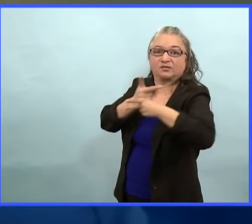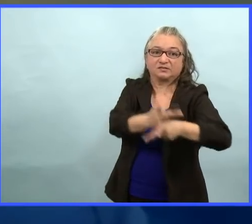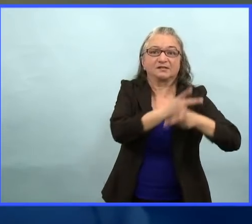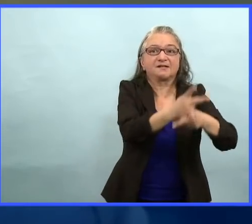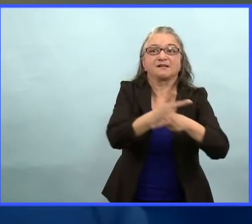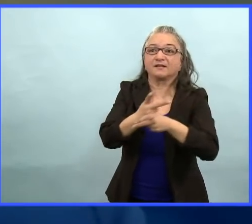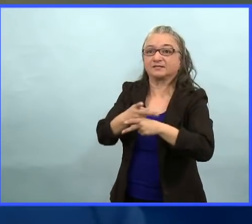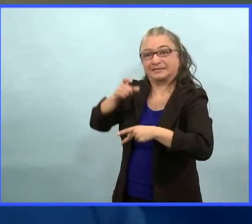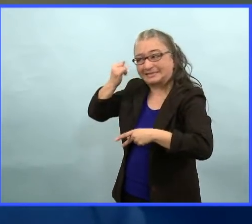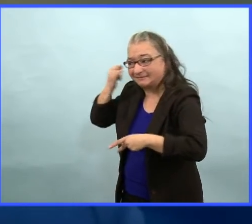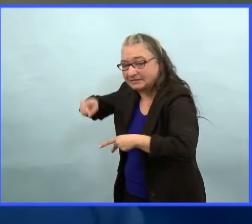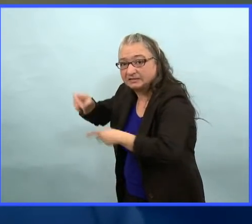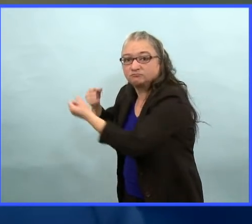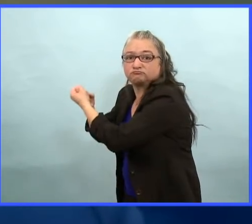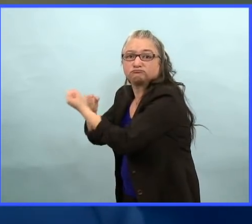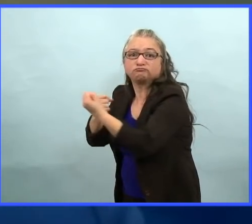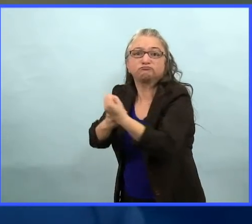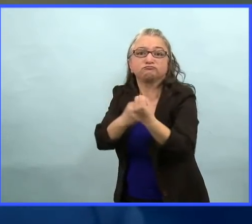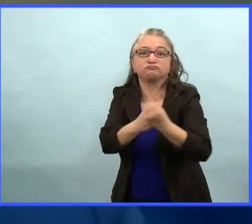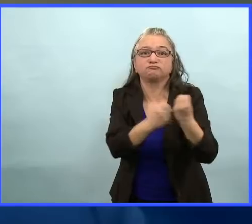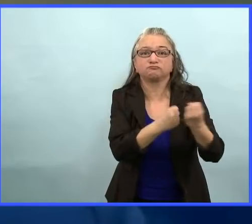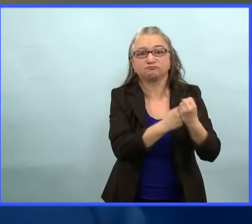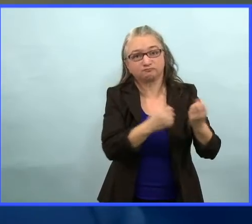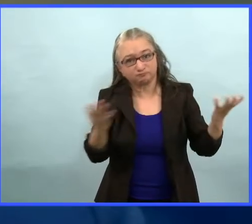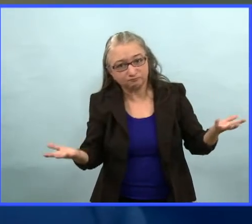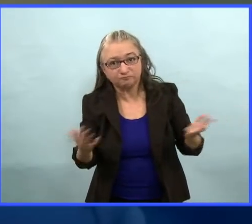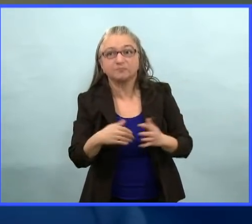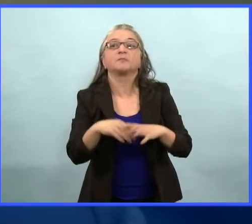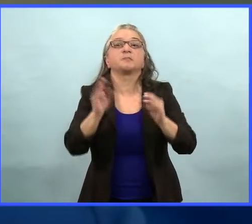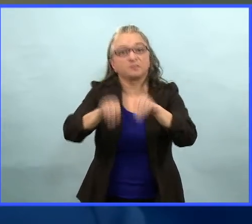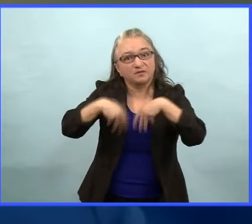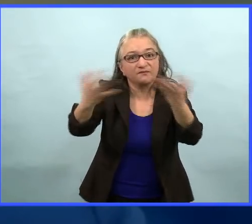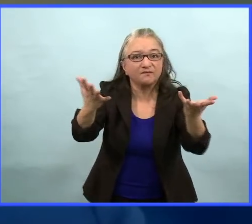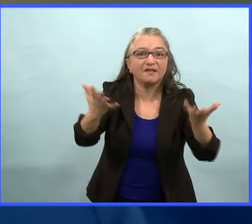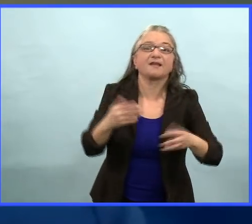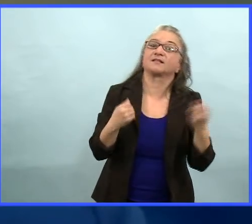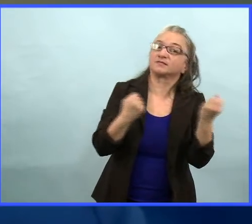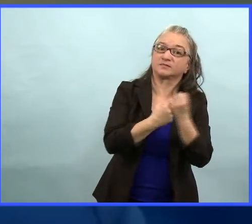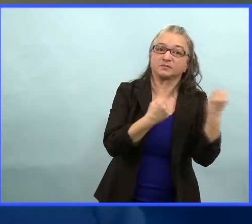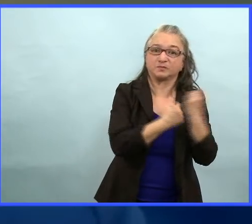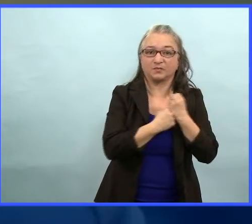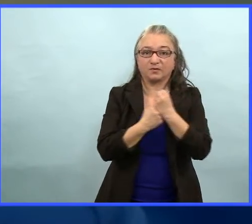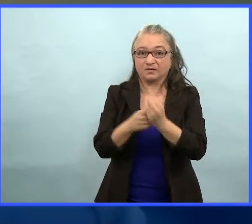of the supports necessary for our health care workers to provide this ongoing care in such